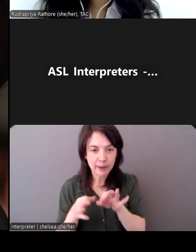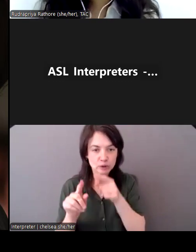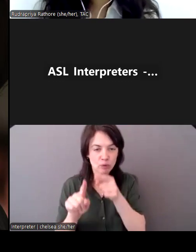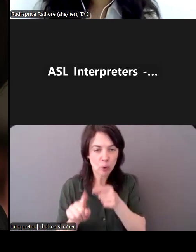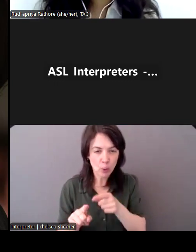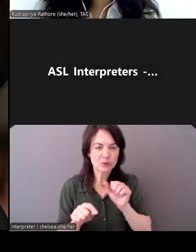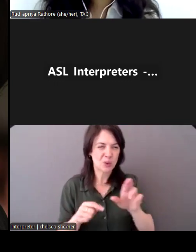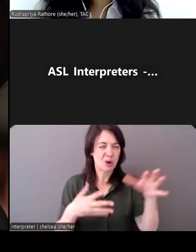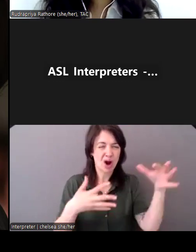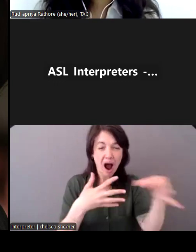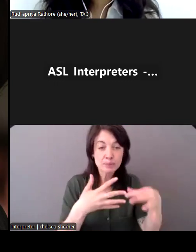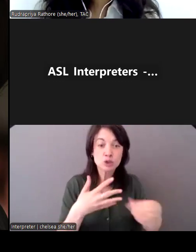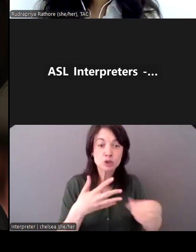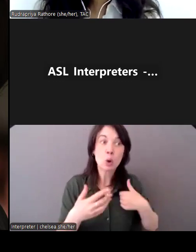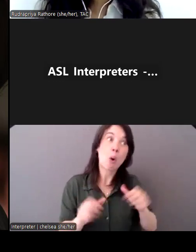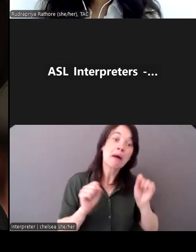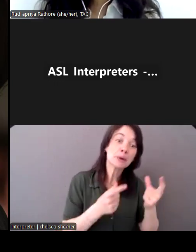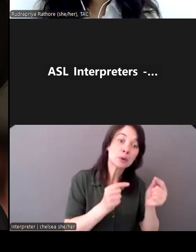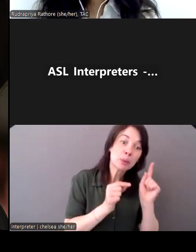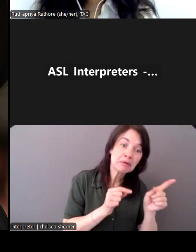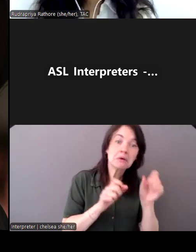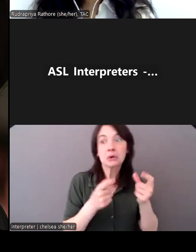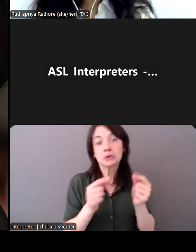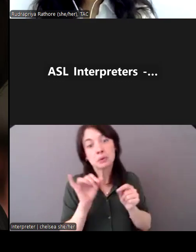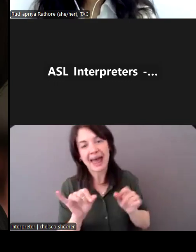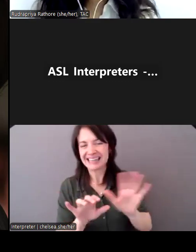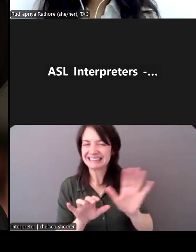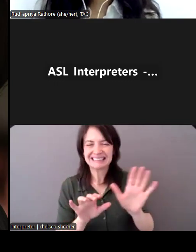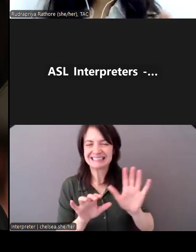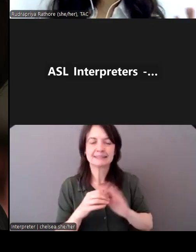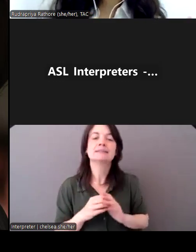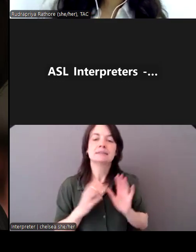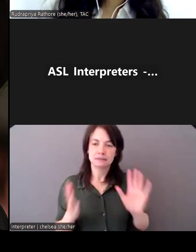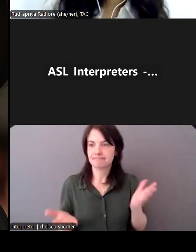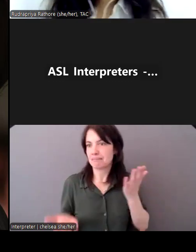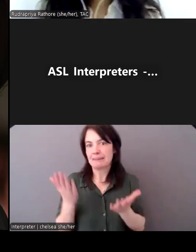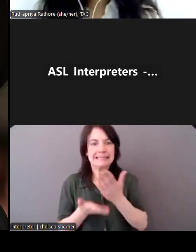for what you're going to do so for example you know saying that it will be a collection of pros